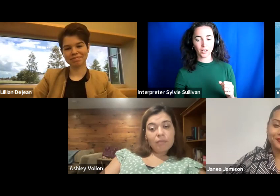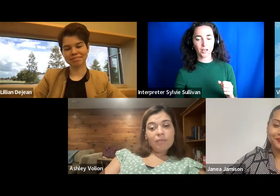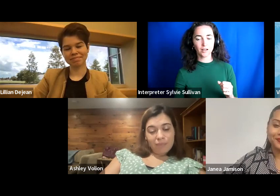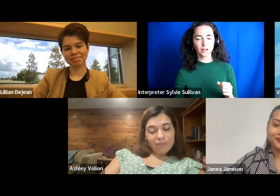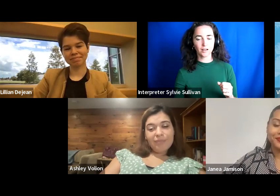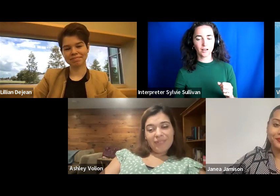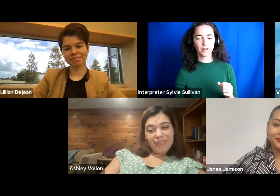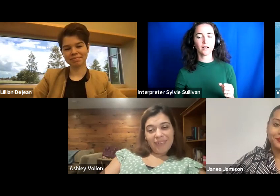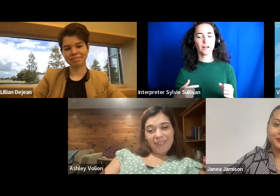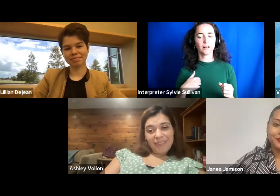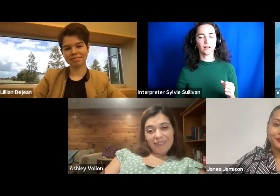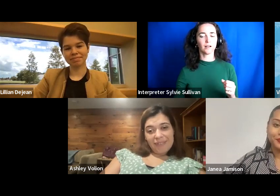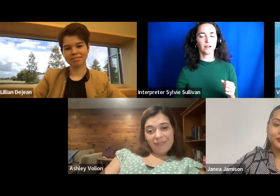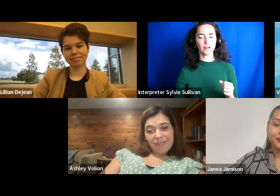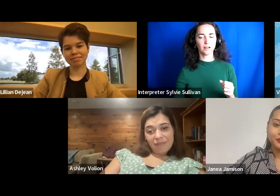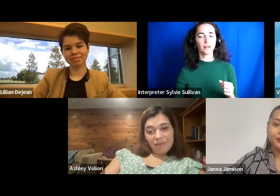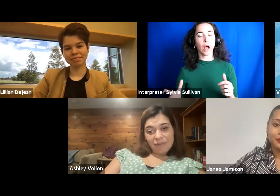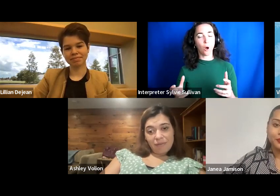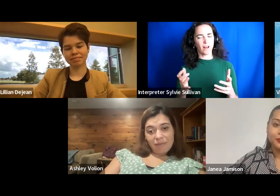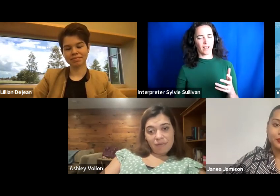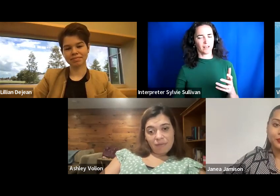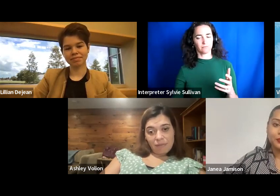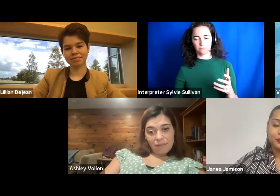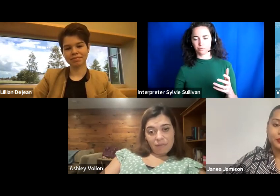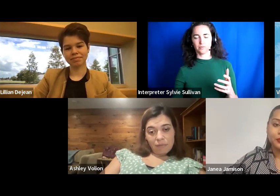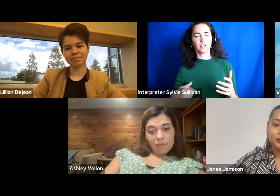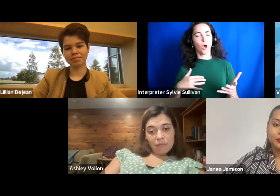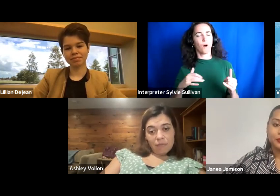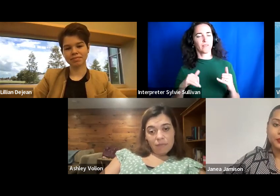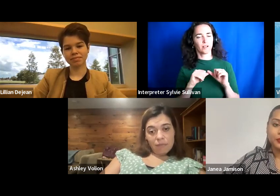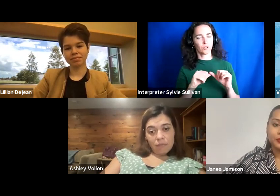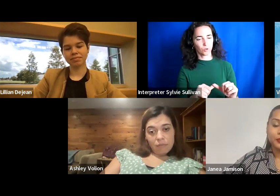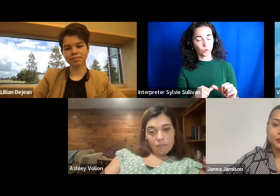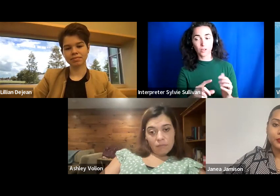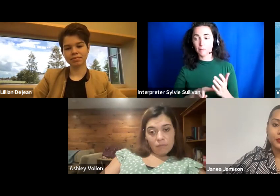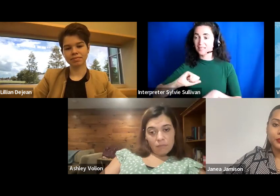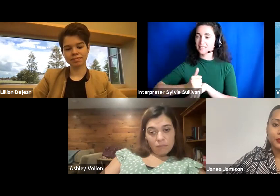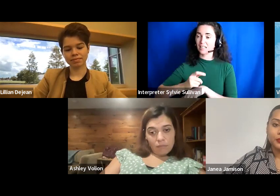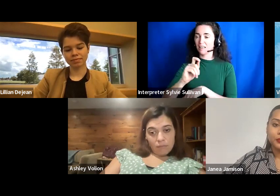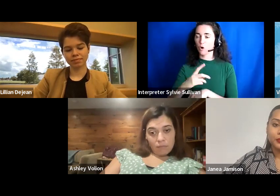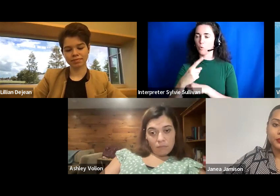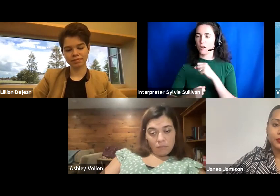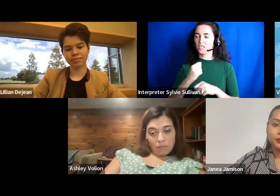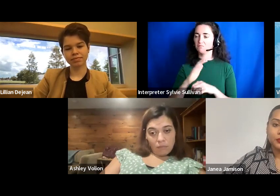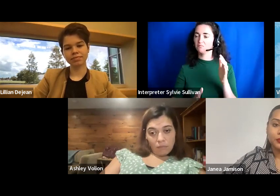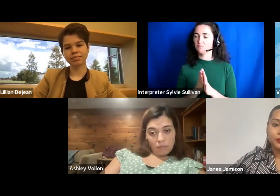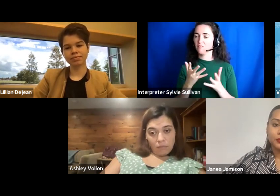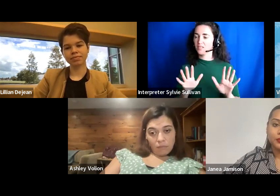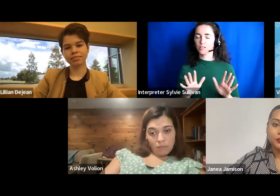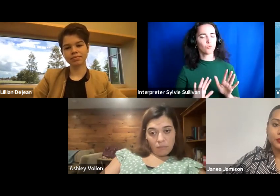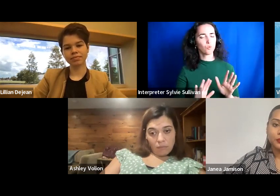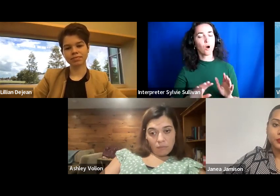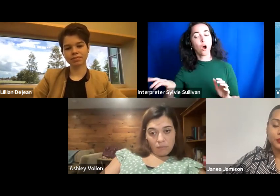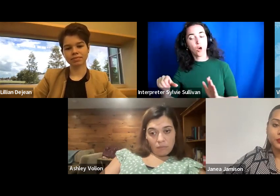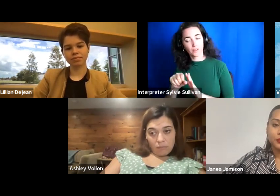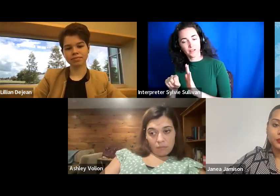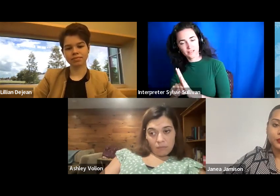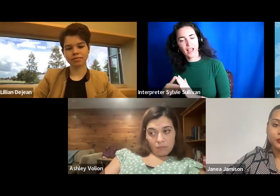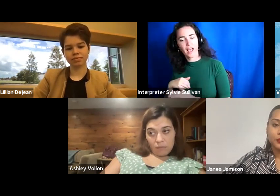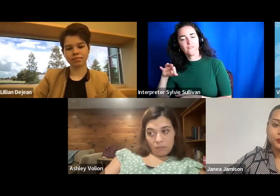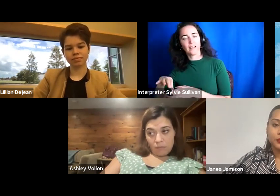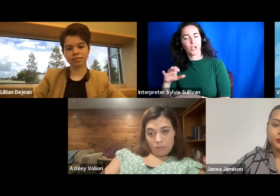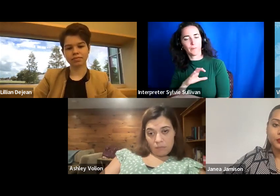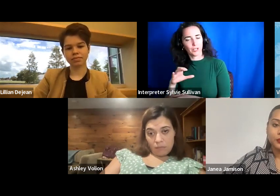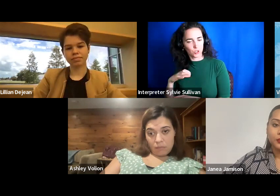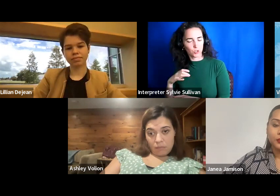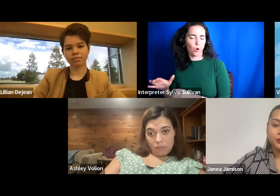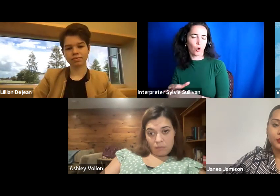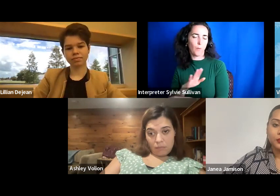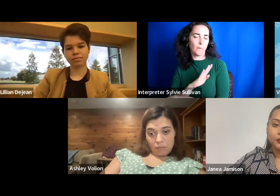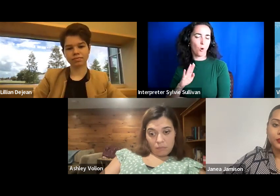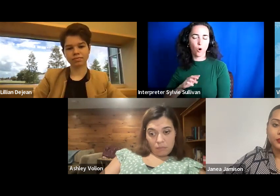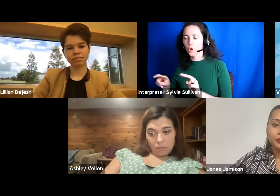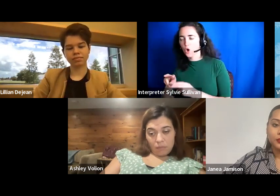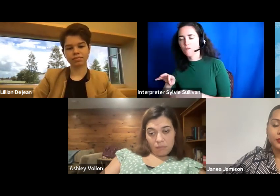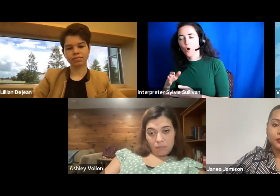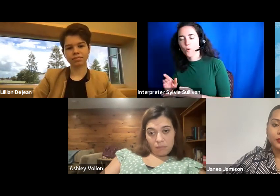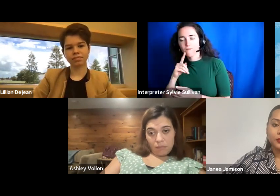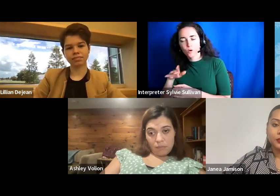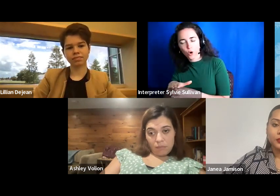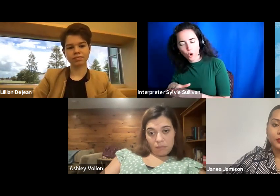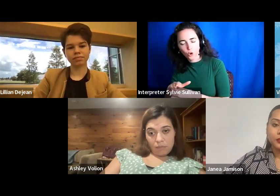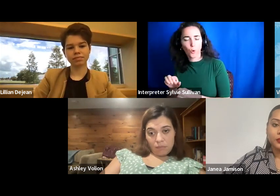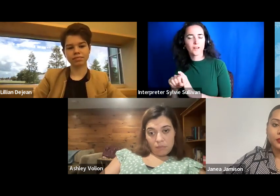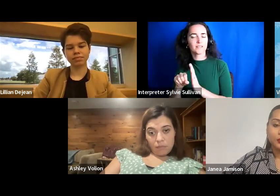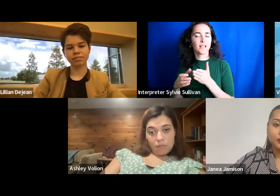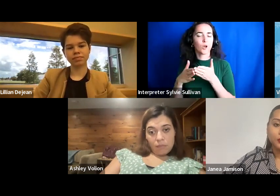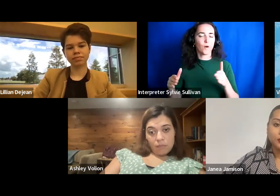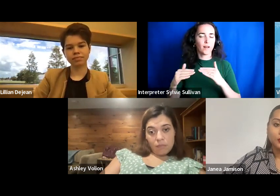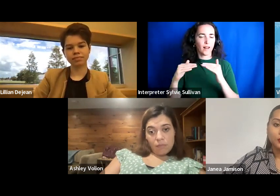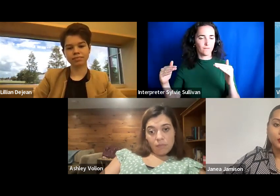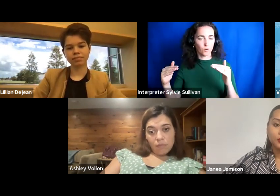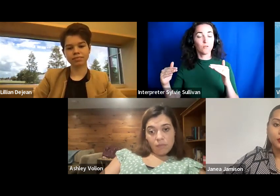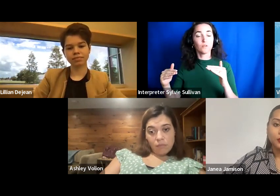Let's have a task force for one year but we've seen another States election commissions or other boards that look at voting rights either at a local or a statewide level creating subcommittees comprised of